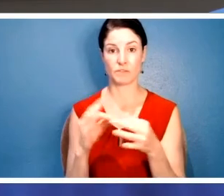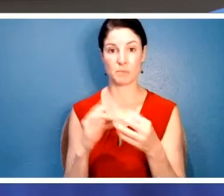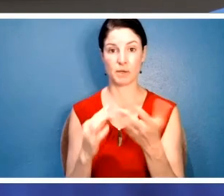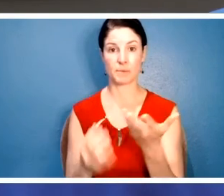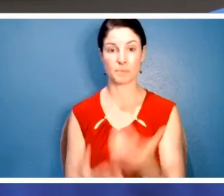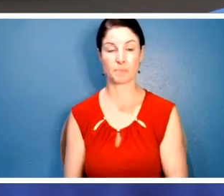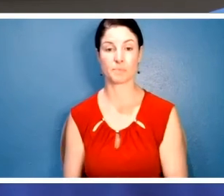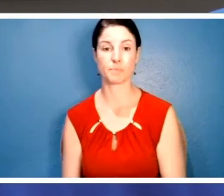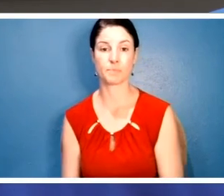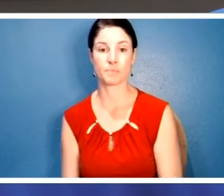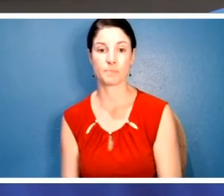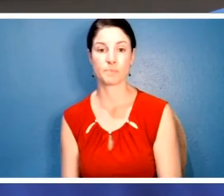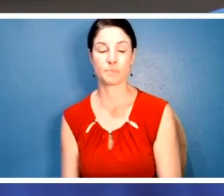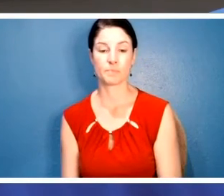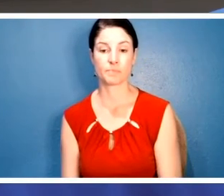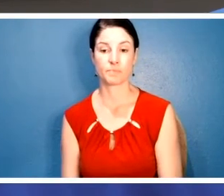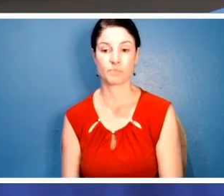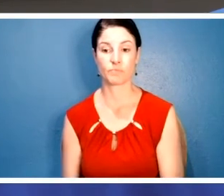Great did did you want to come up to the microphone or just.